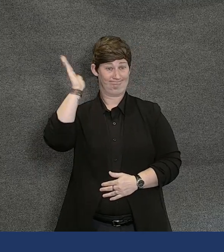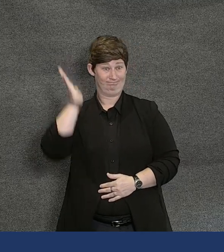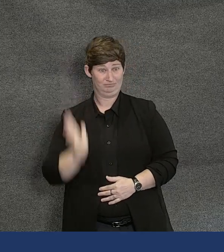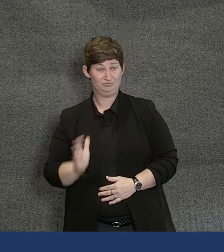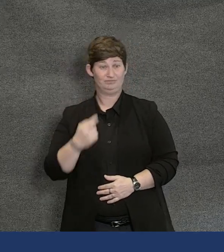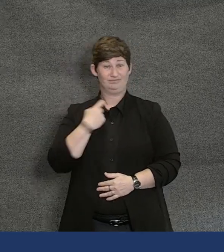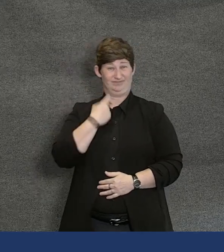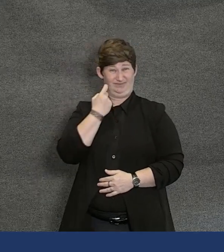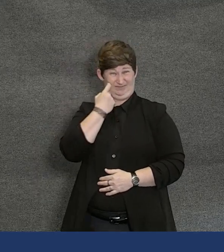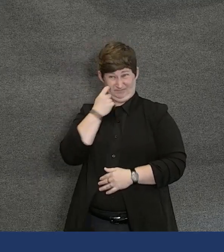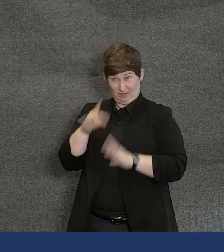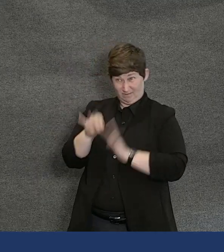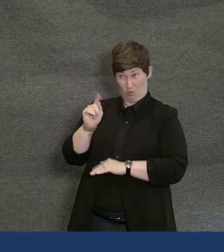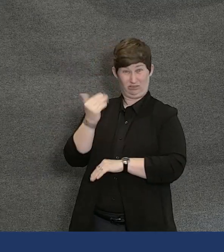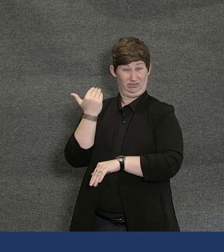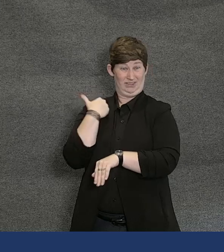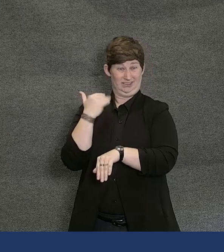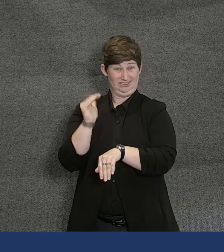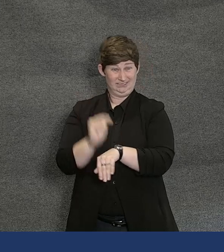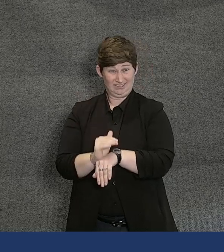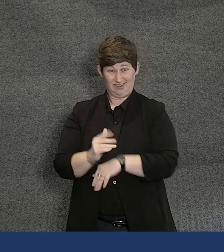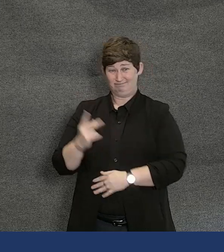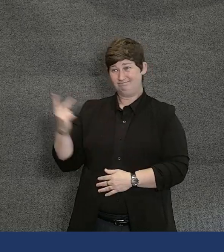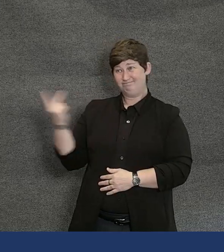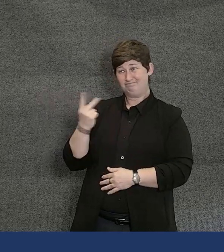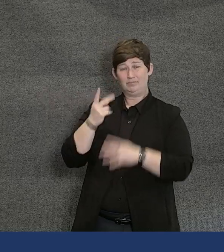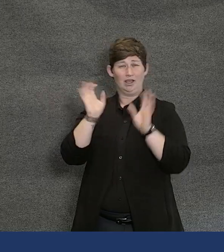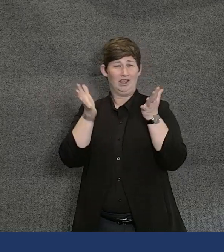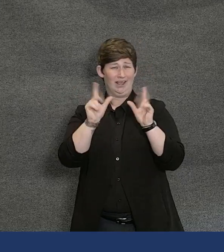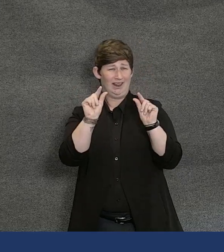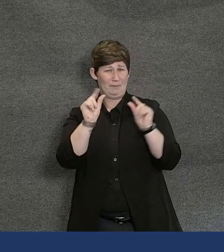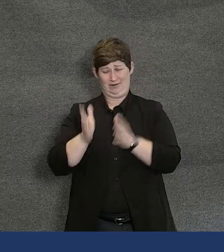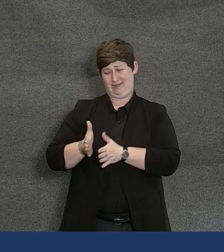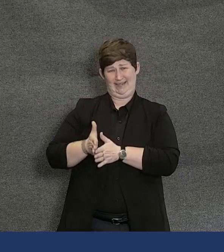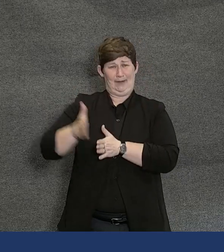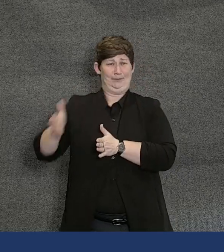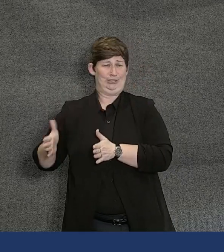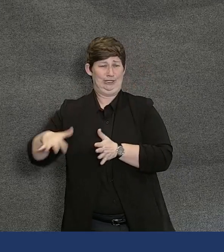that him and I are sort of neighbors, a hop, skip, and a jump.